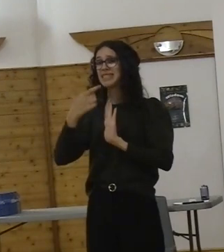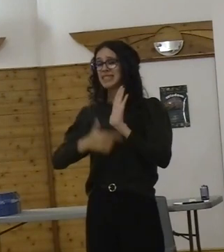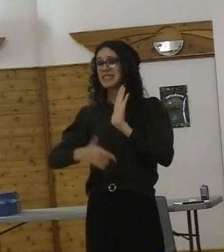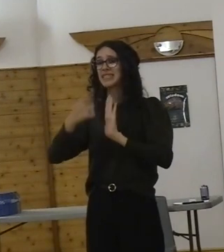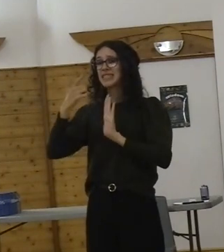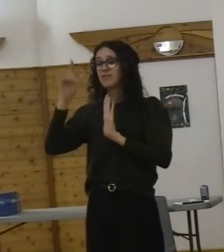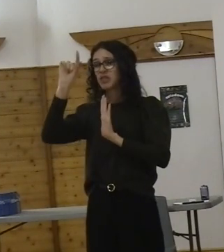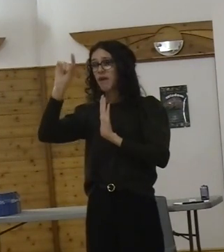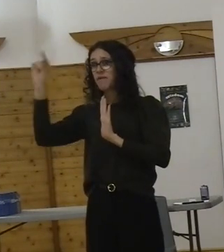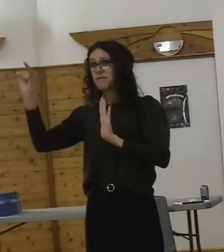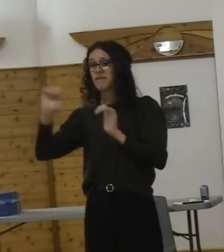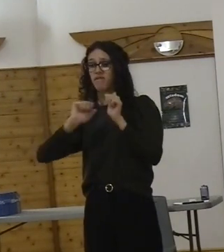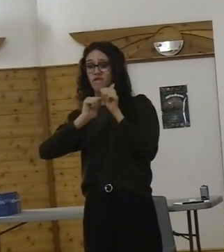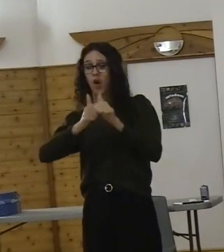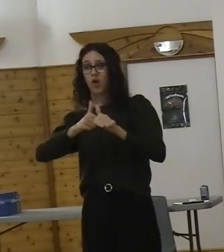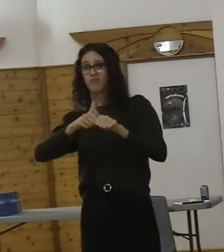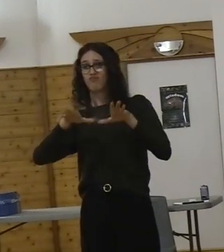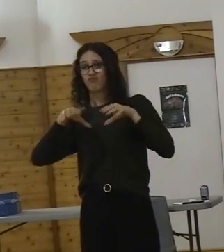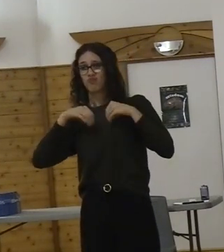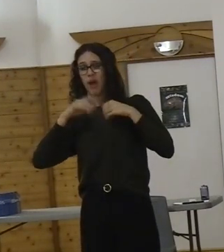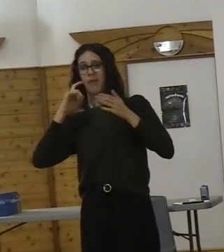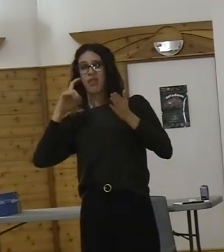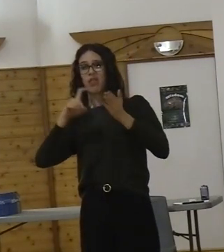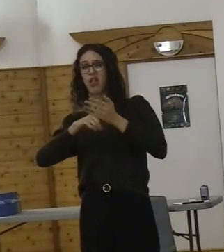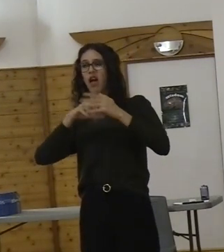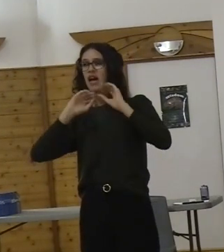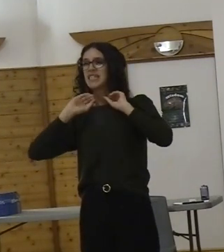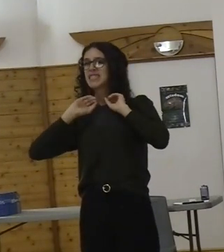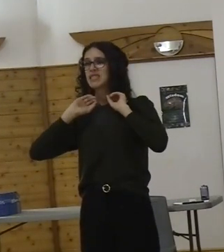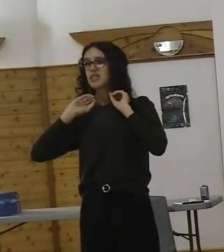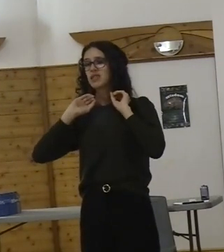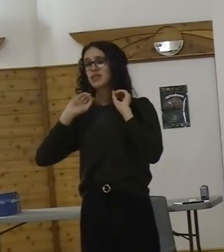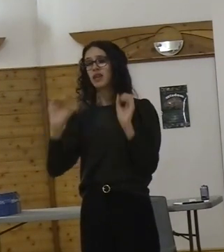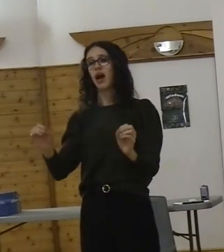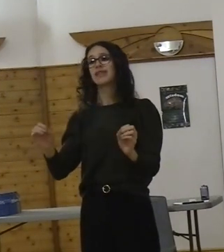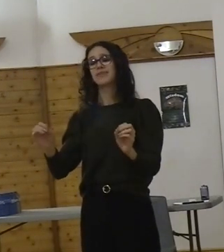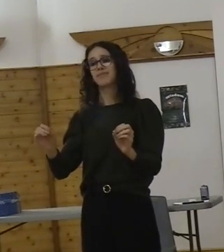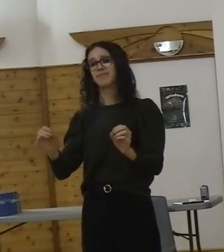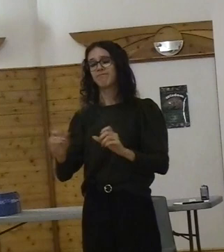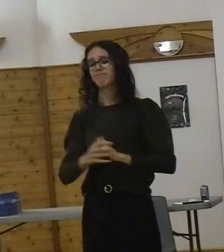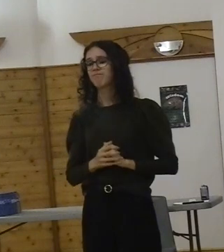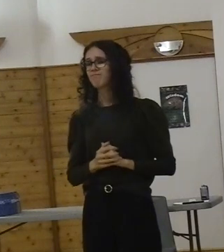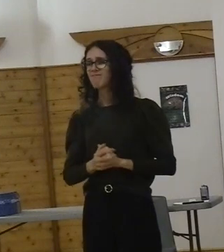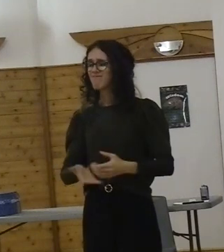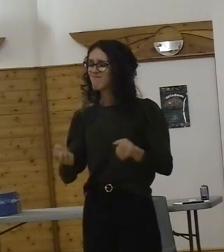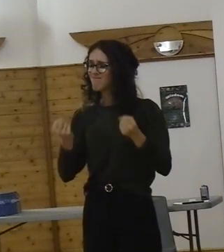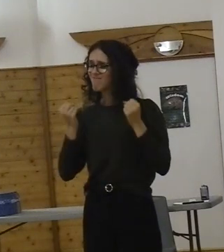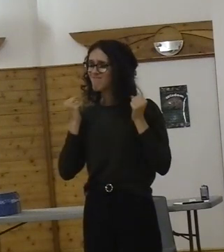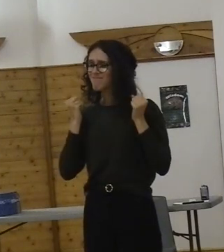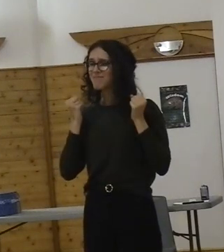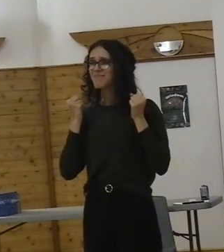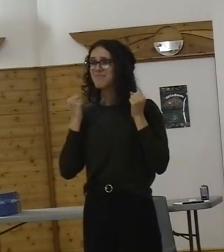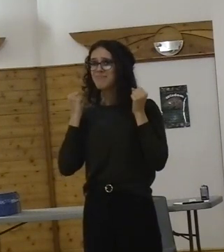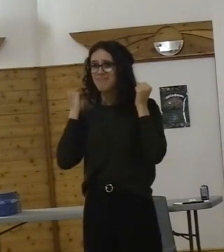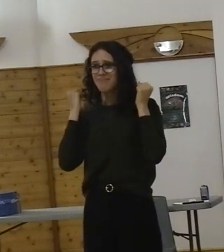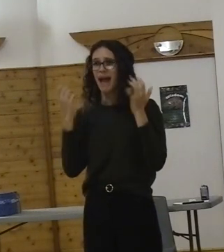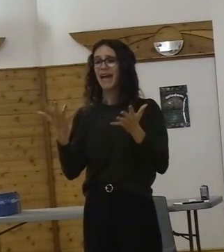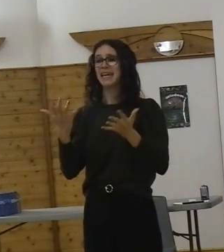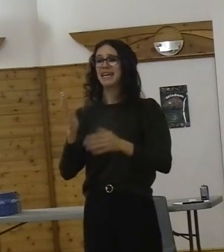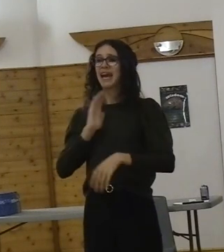and many of our households don't cause running they cause restructuring